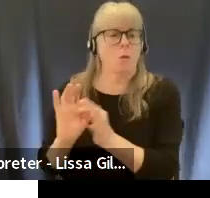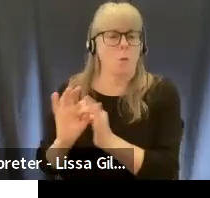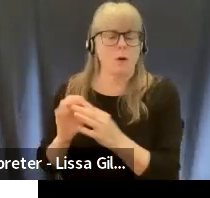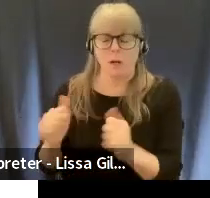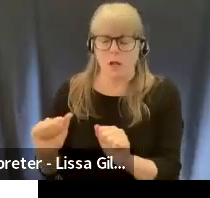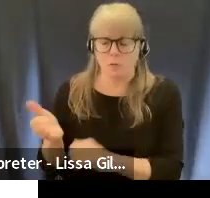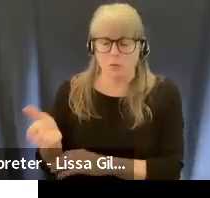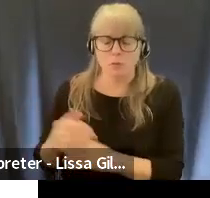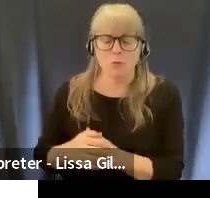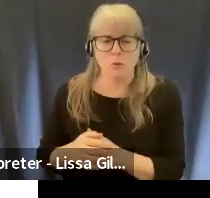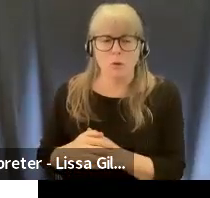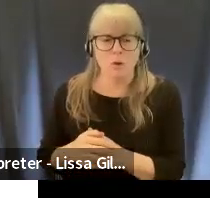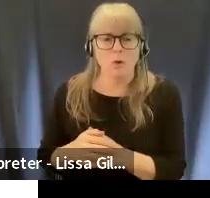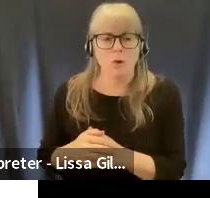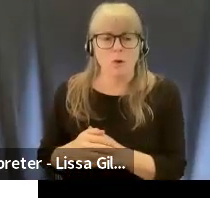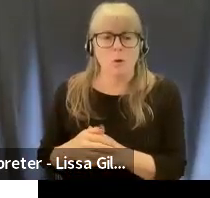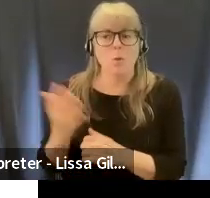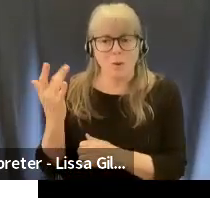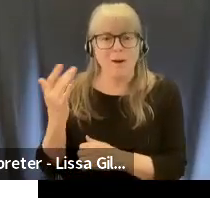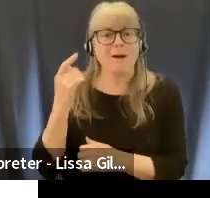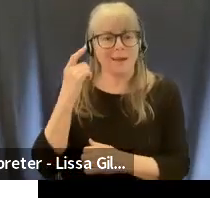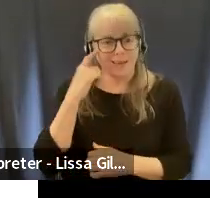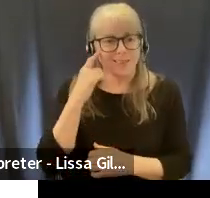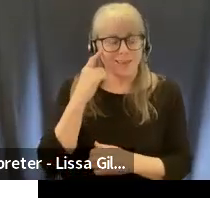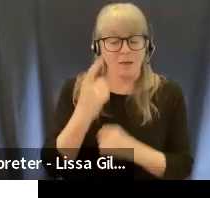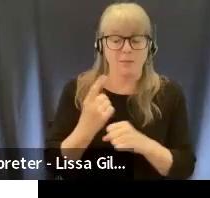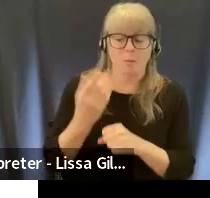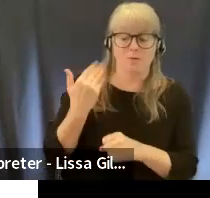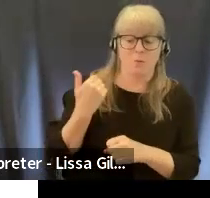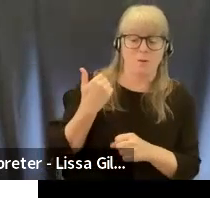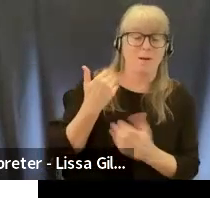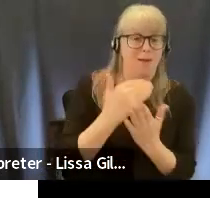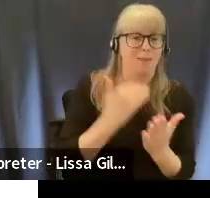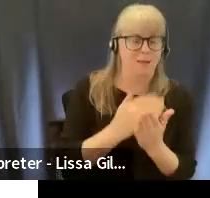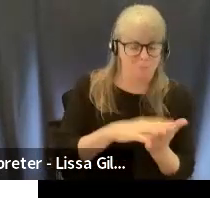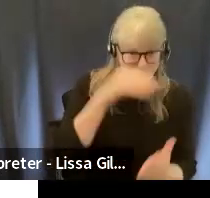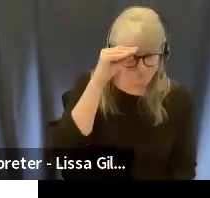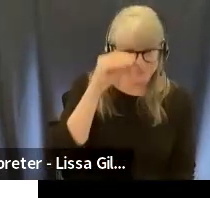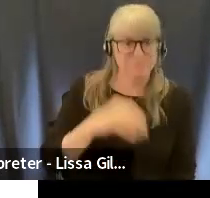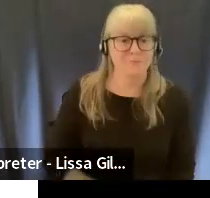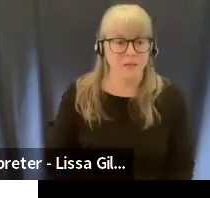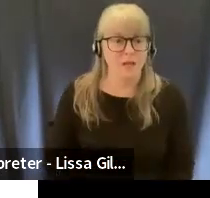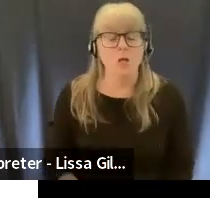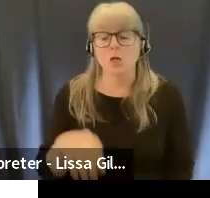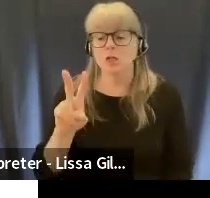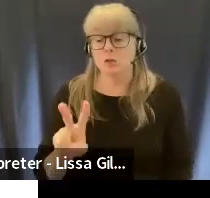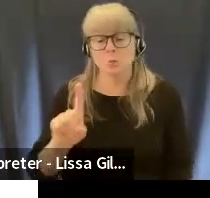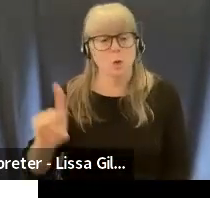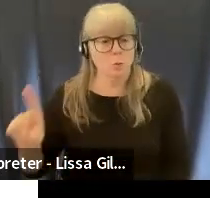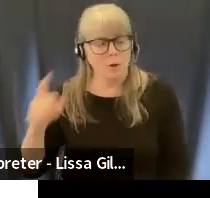We could go back into the shelters was a little bit of a more coordinated effort, I think, because of those lessons learned.